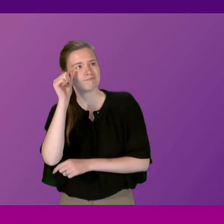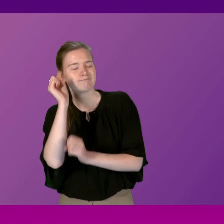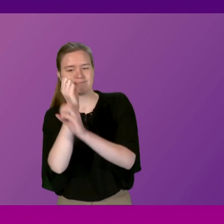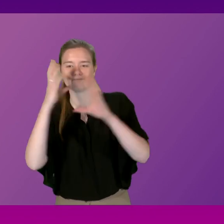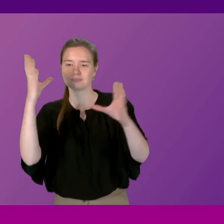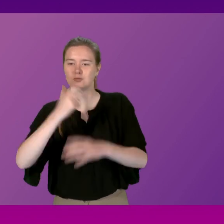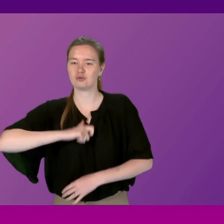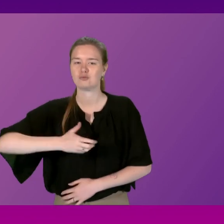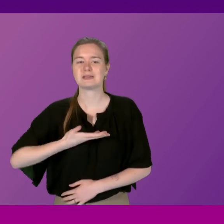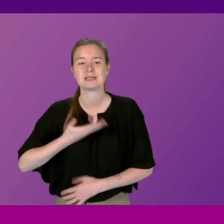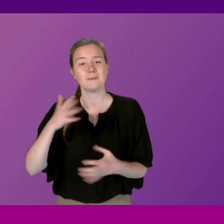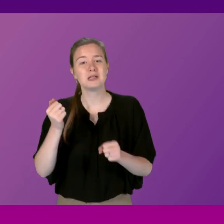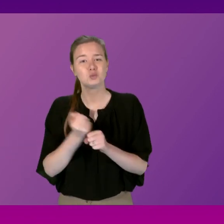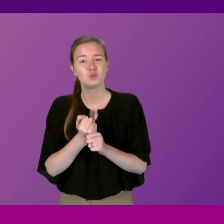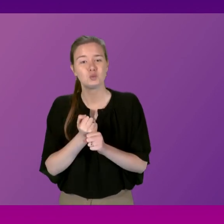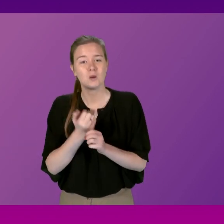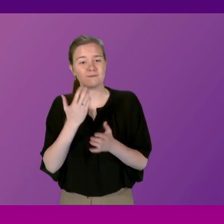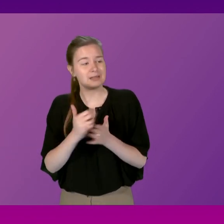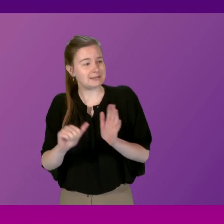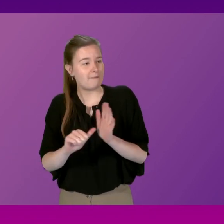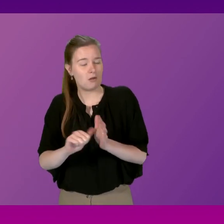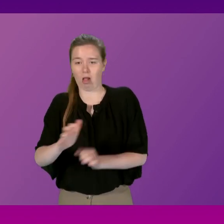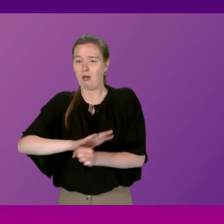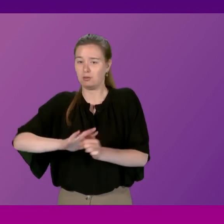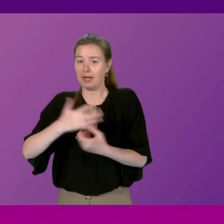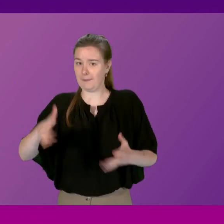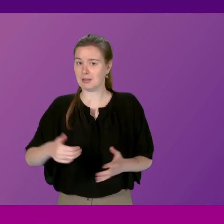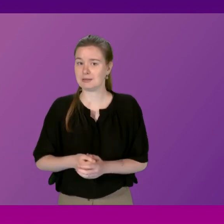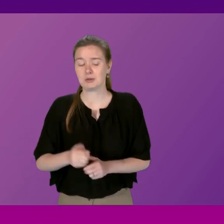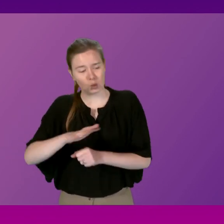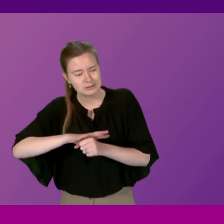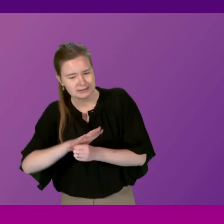We are doing that in an extremely difficult context—a context in which the UK Government